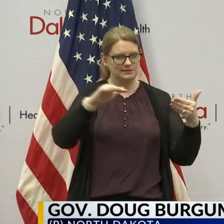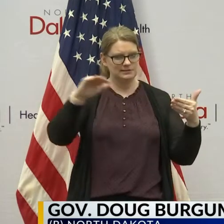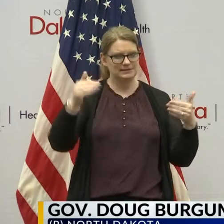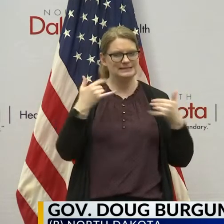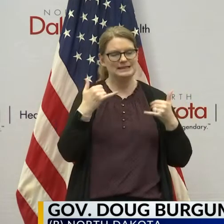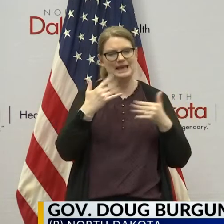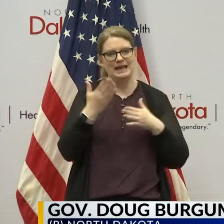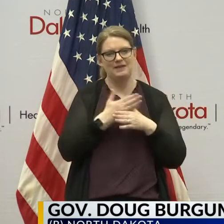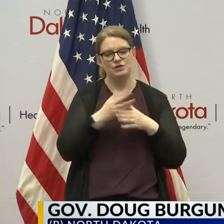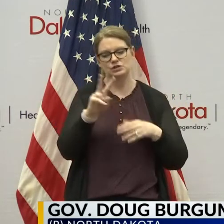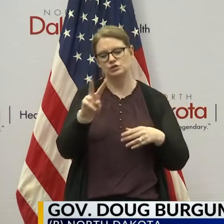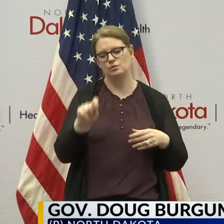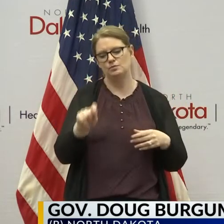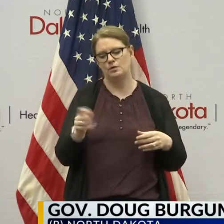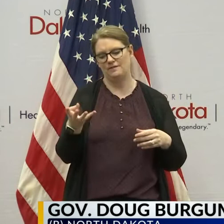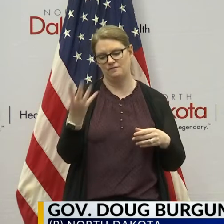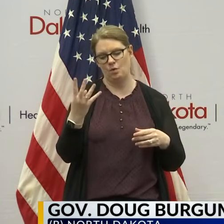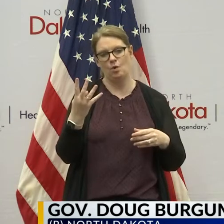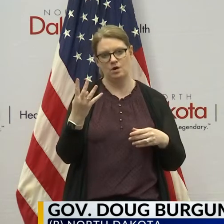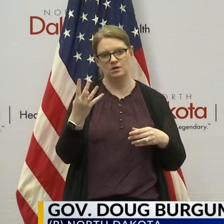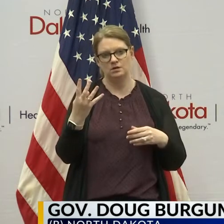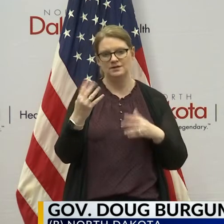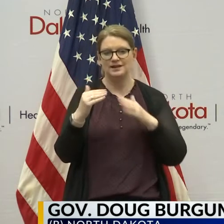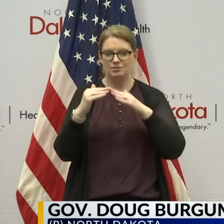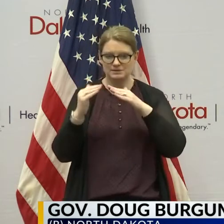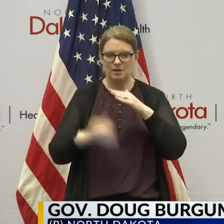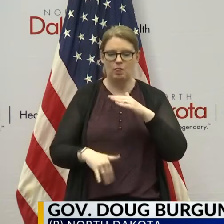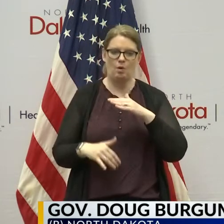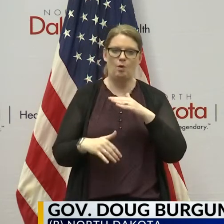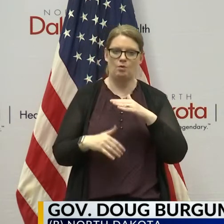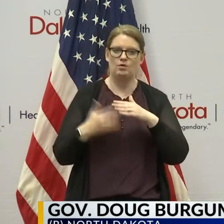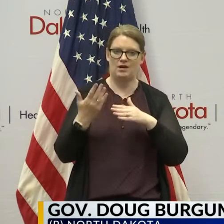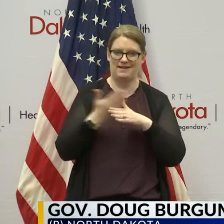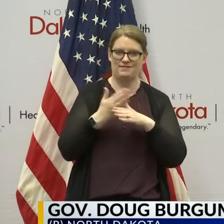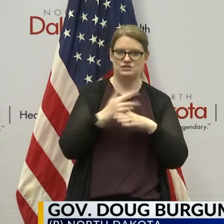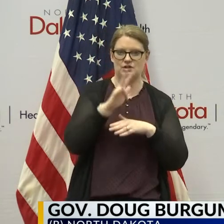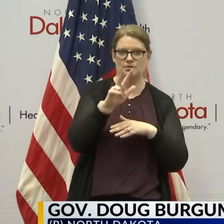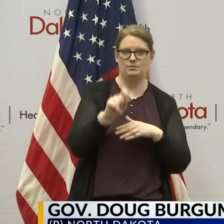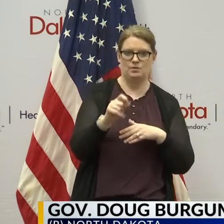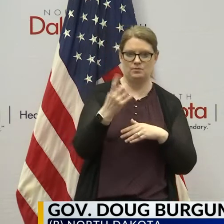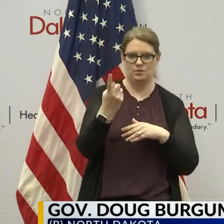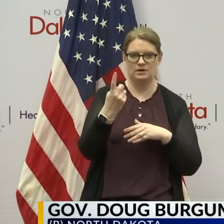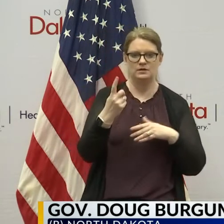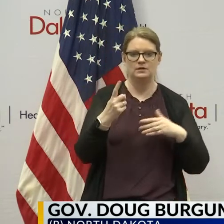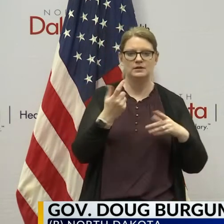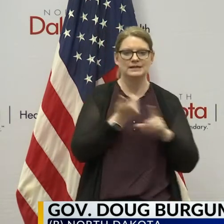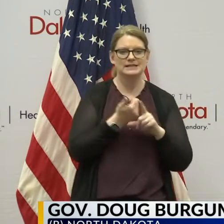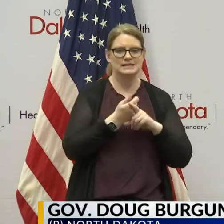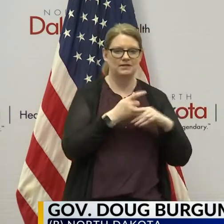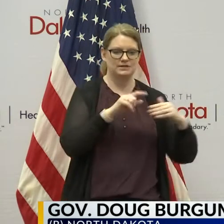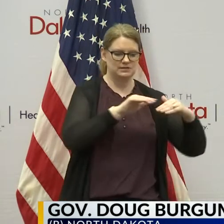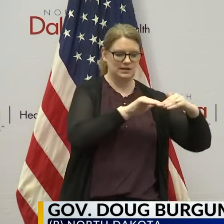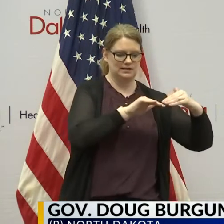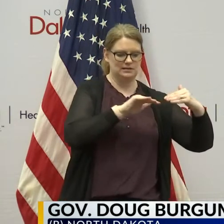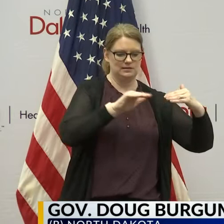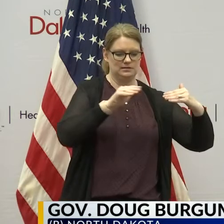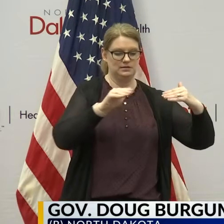WHEN WE PUT THAT ONTO THE POSITIVE TEST ROLLING AVERAGE THAT WE TALKED ABOUT, AGAIN,